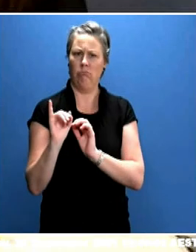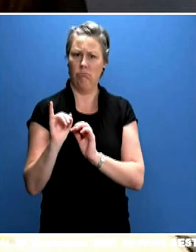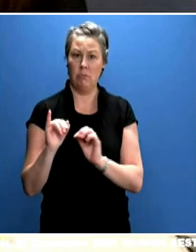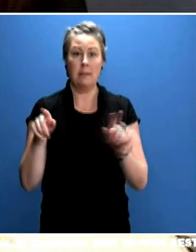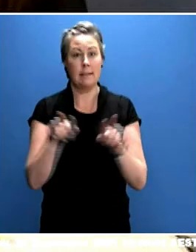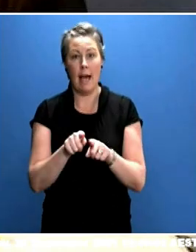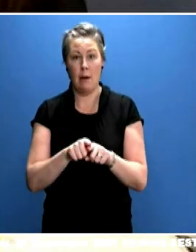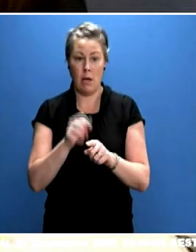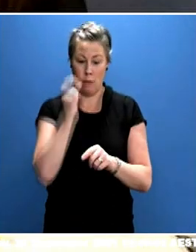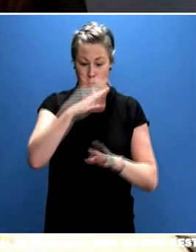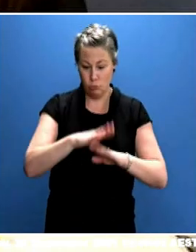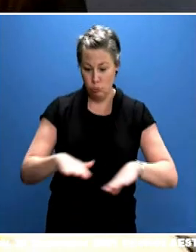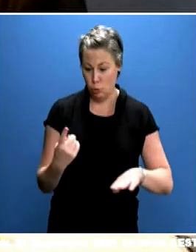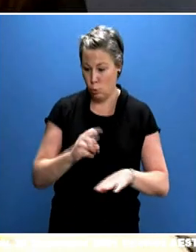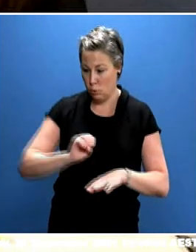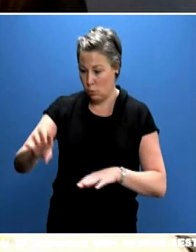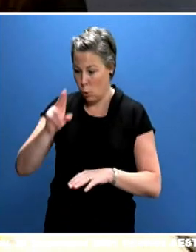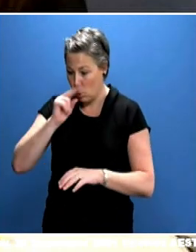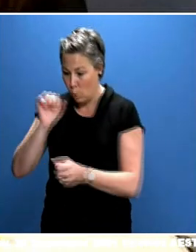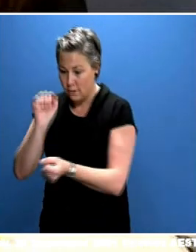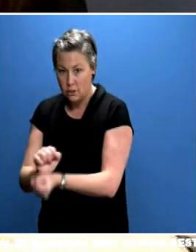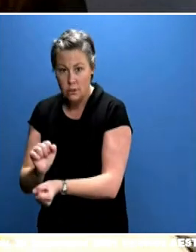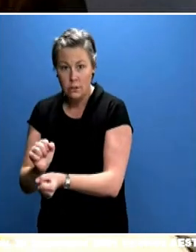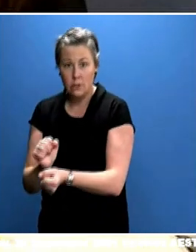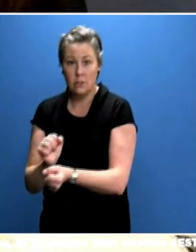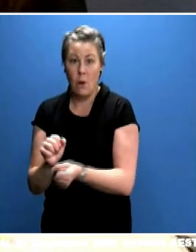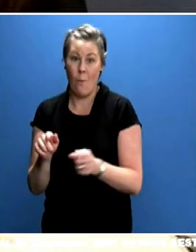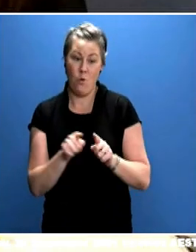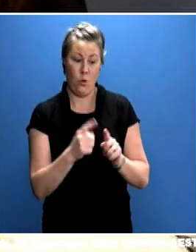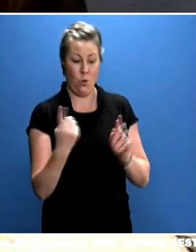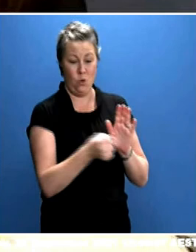detention, Aboriginal kids in detention, and, I daresay, in the care system.